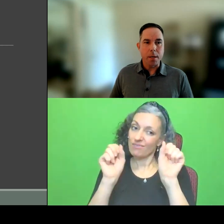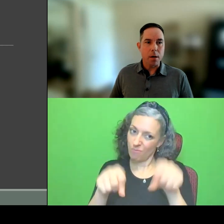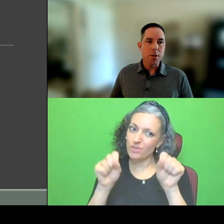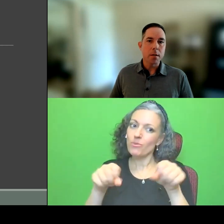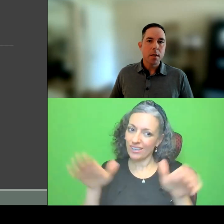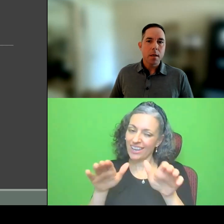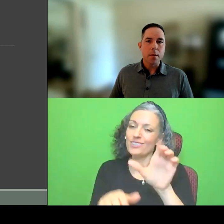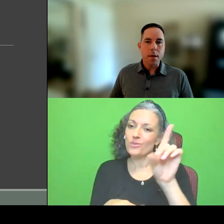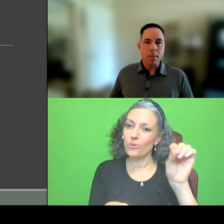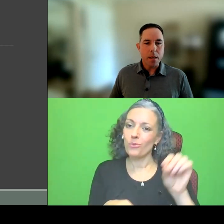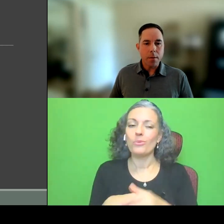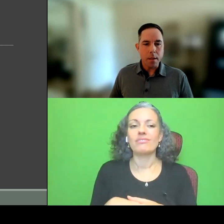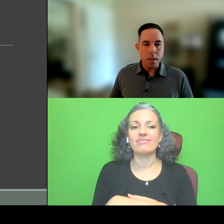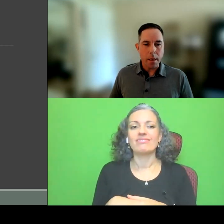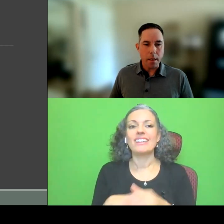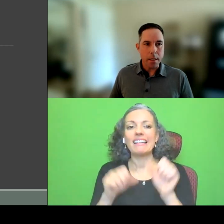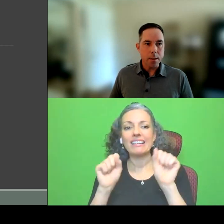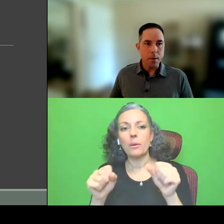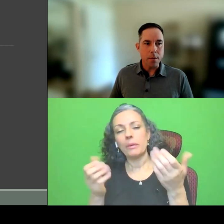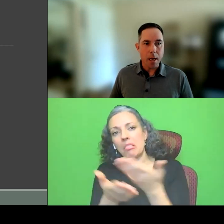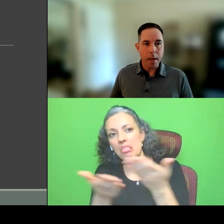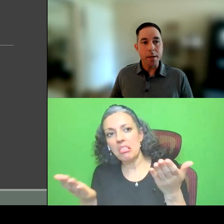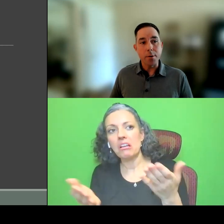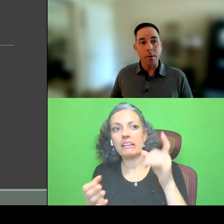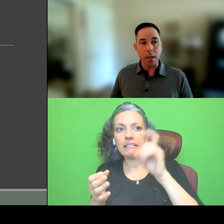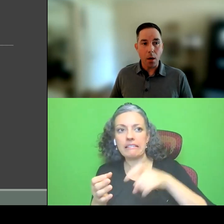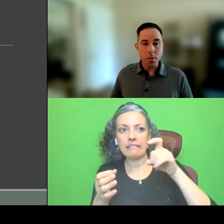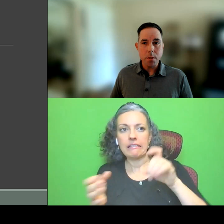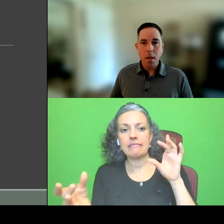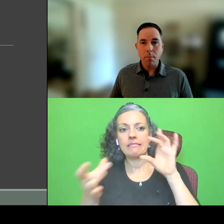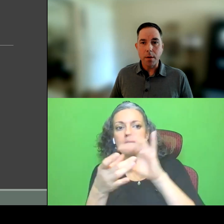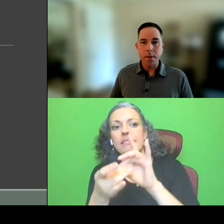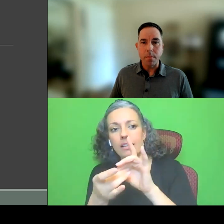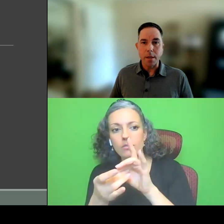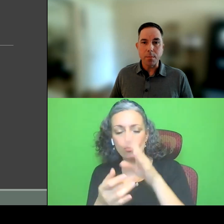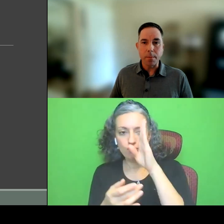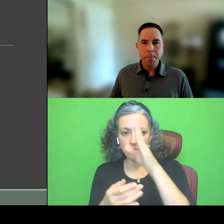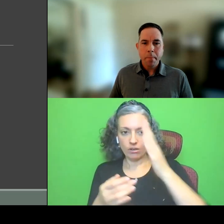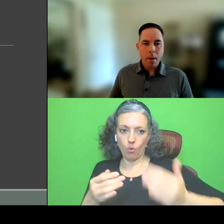There can be things like third-party integration, there can be things like a need to either tie in or directly post benefits management.